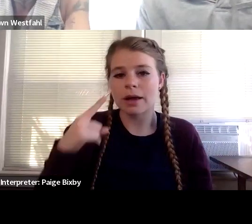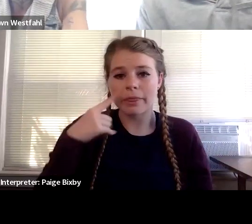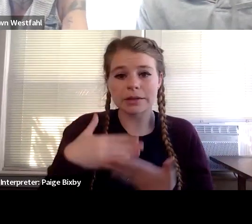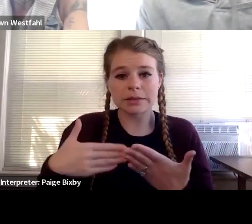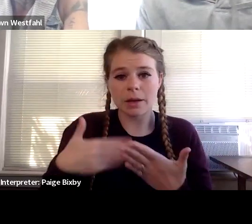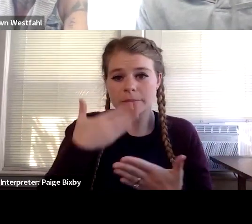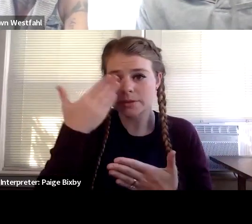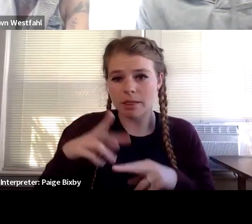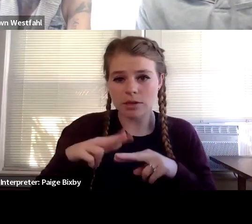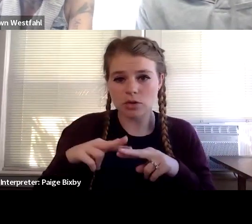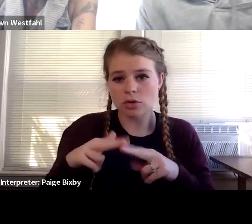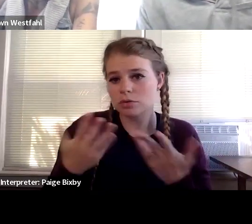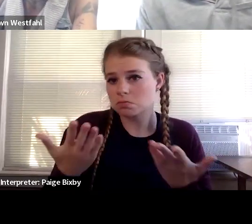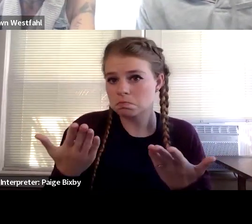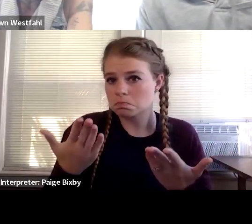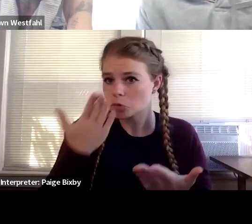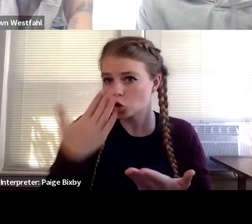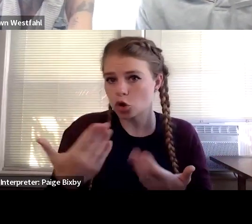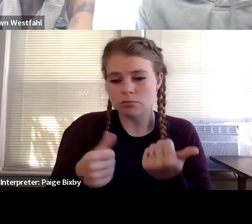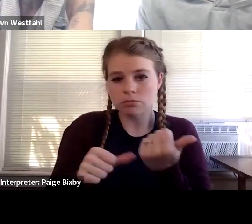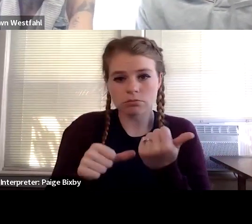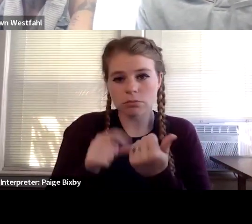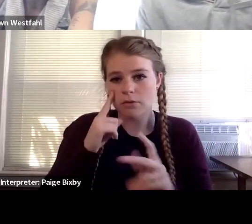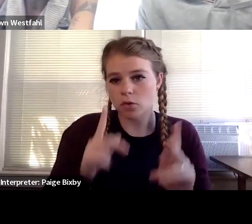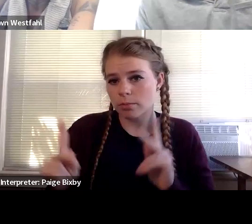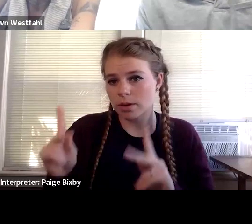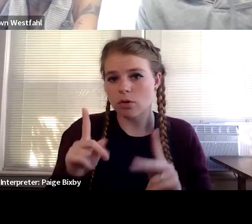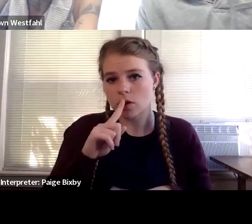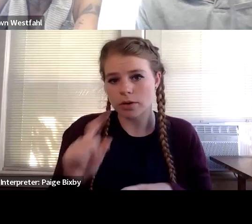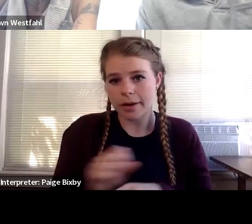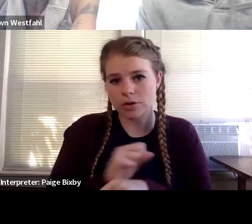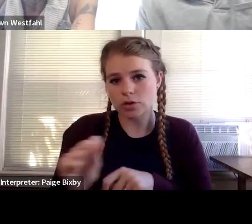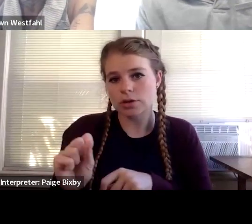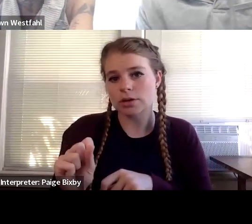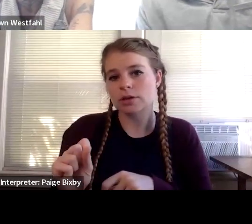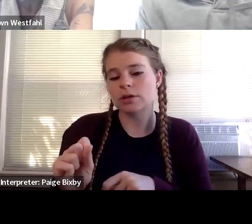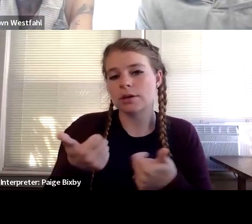might be of great assistance for people to actually attempt to use.